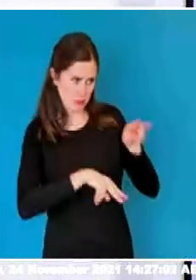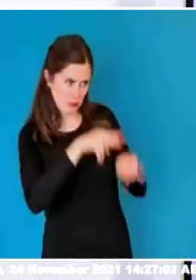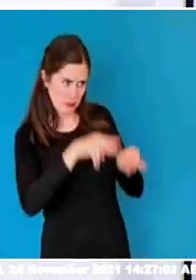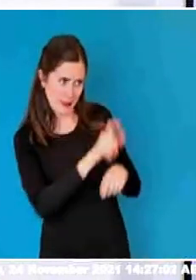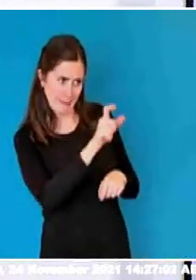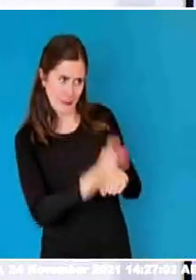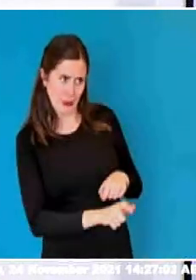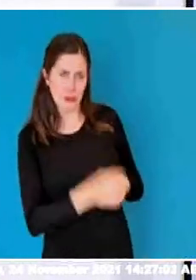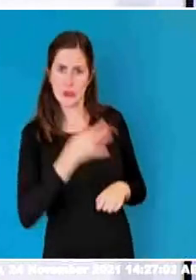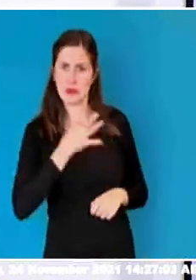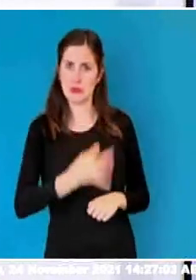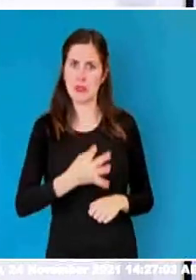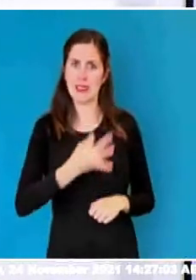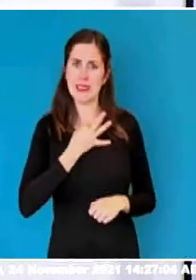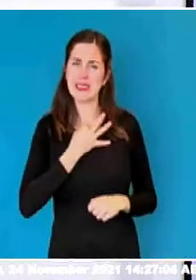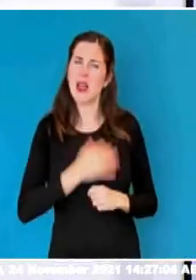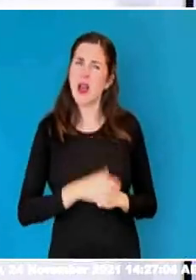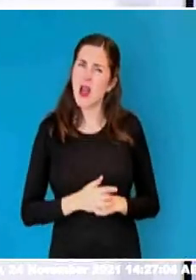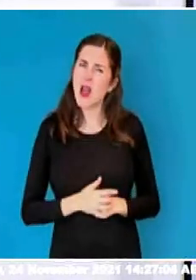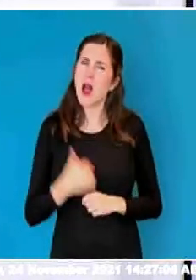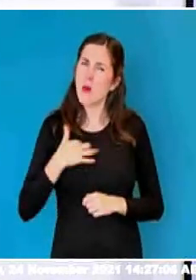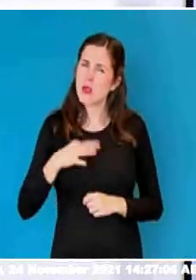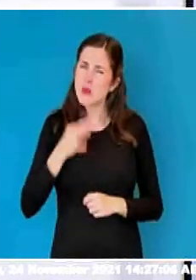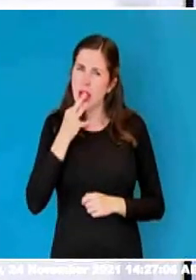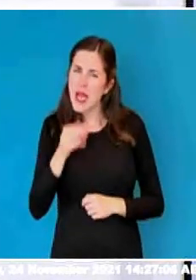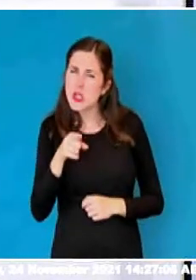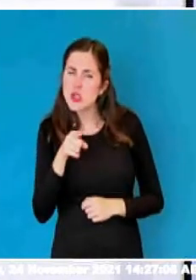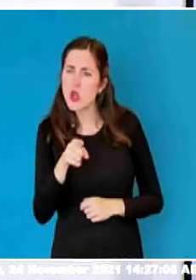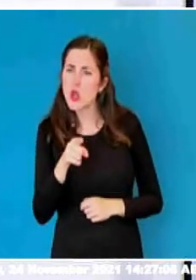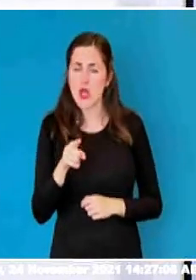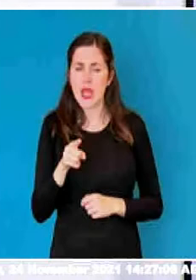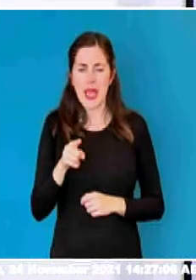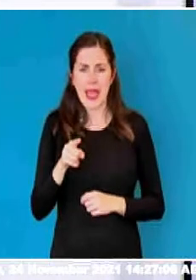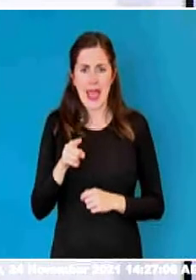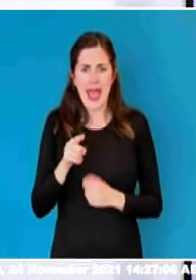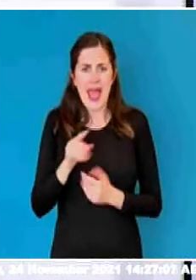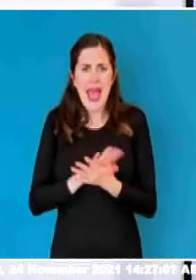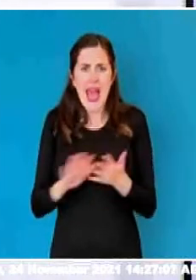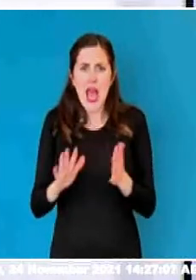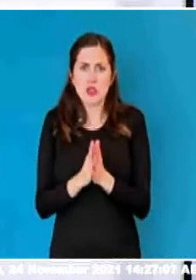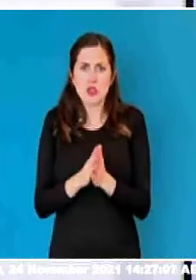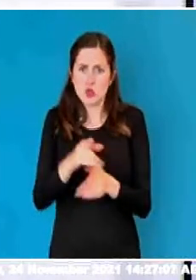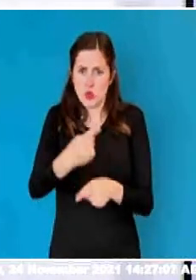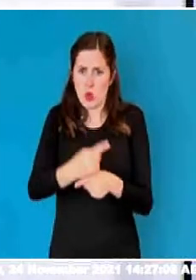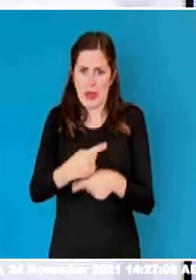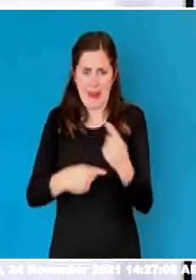And what I want to understand is what is the basis on which you say that an employer would